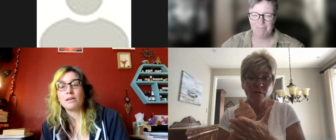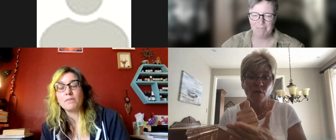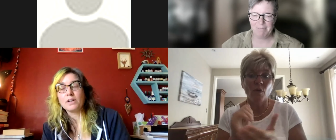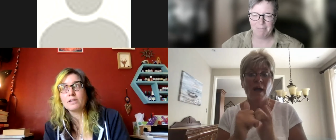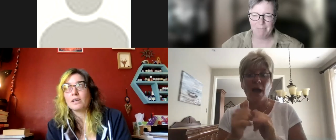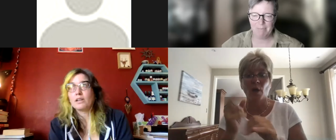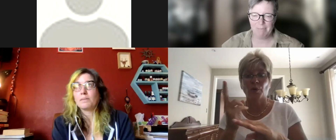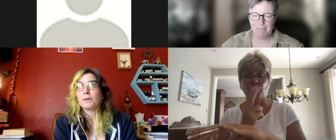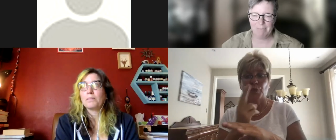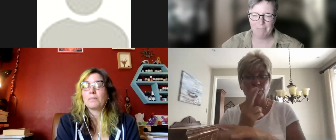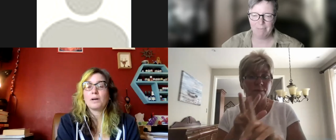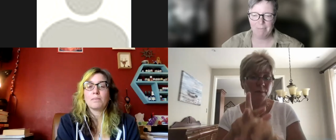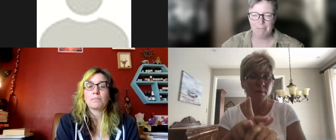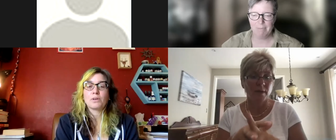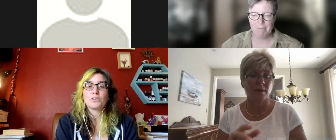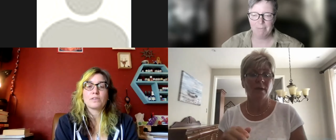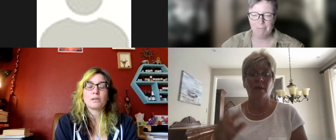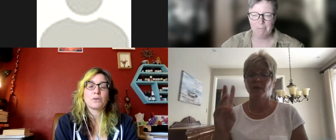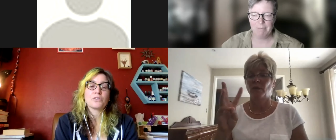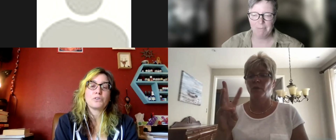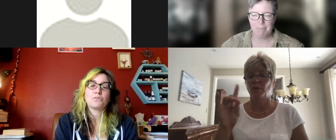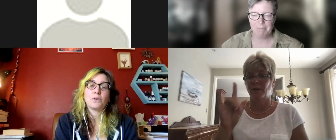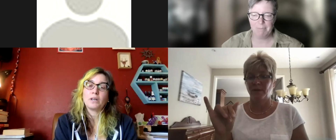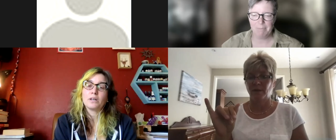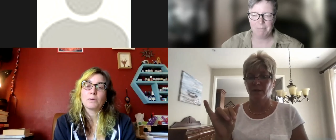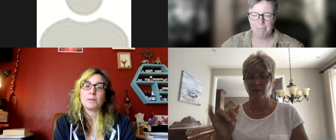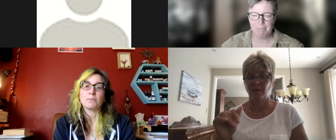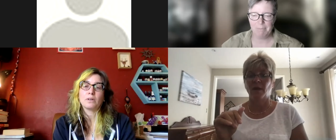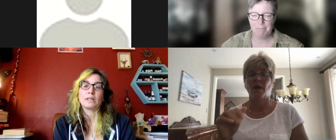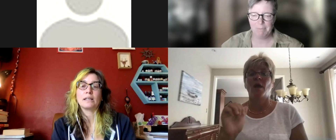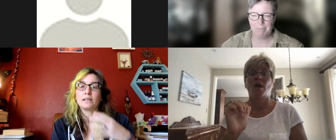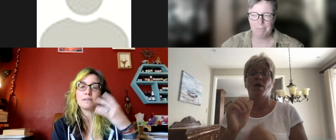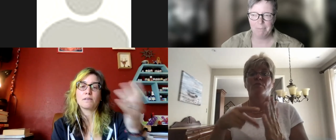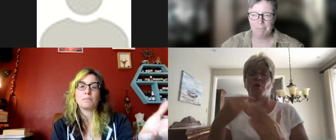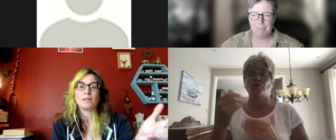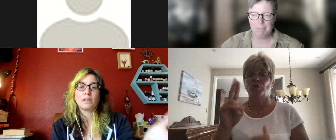I'm very excited about projects like Project Euphonia, where people again can submit